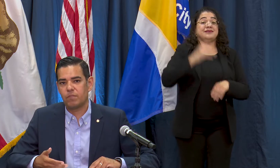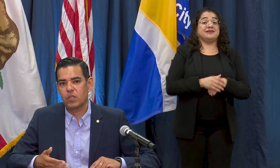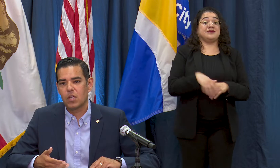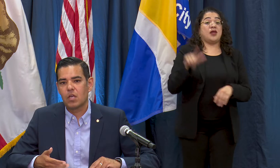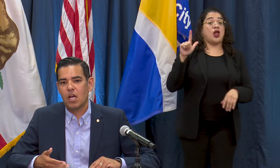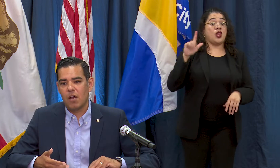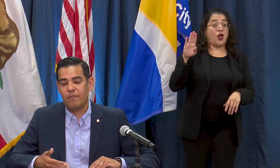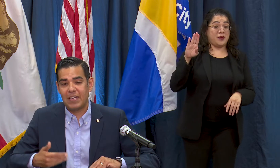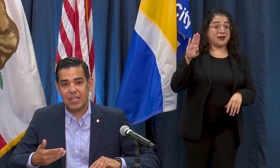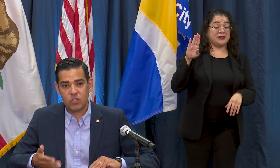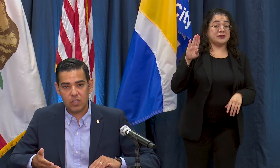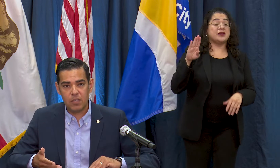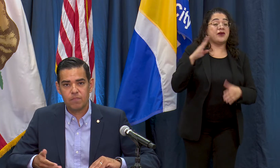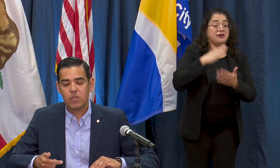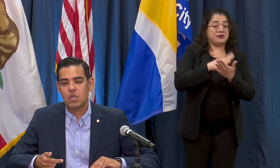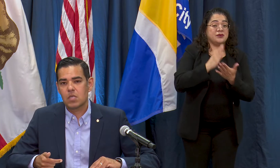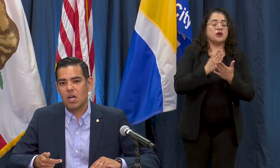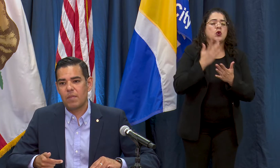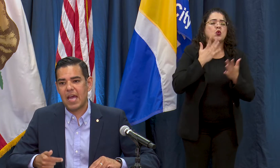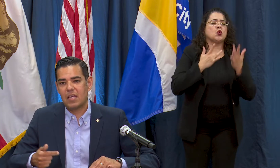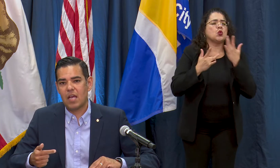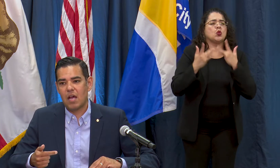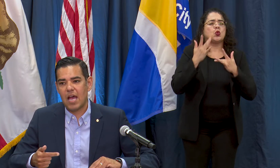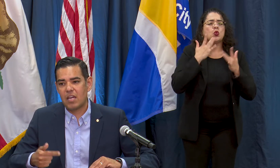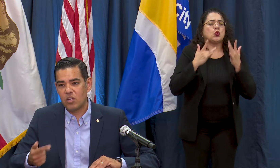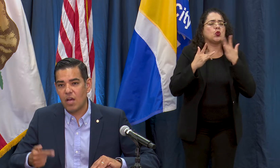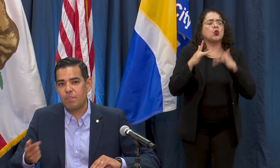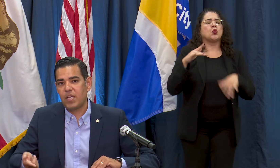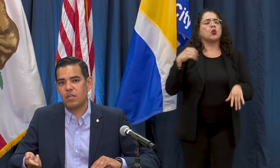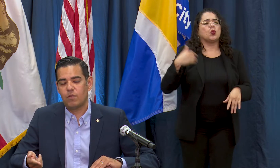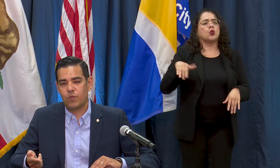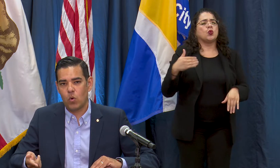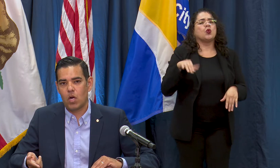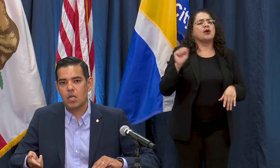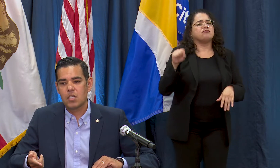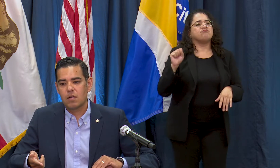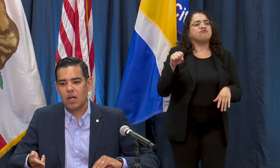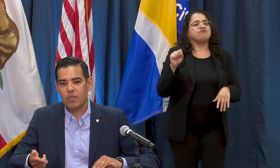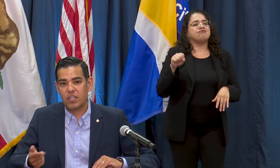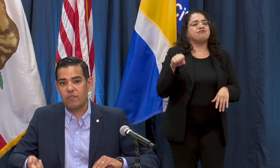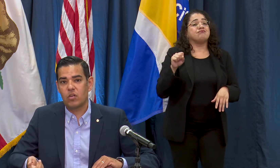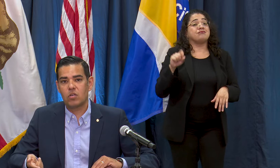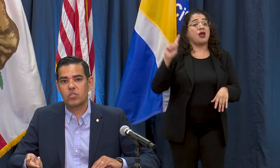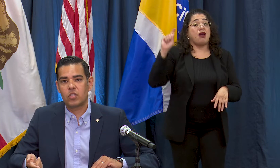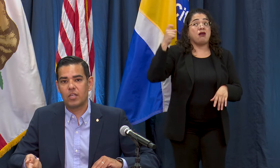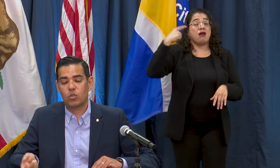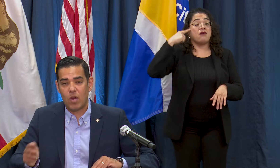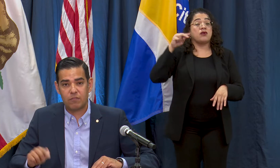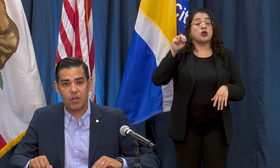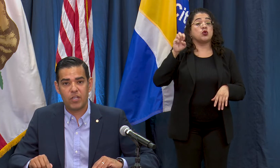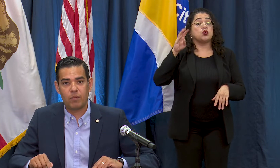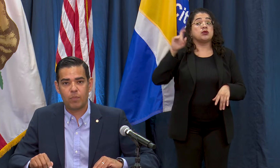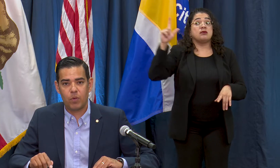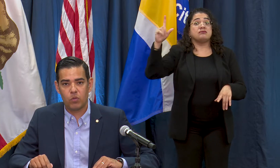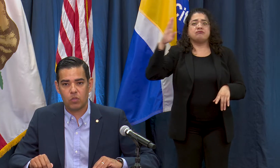financially had it not been for the Governor's direct funding proposal.